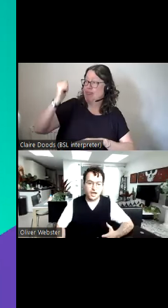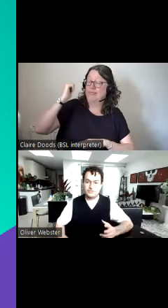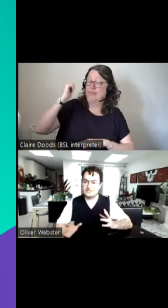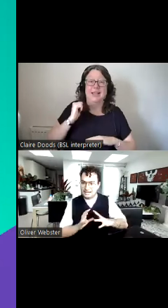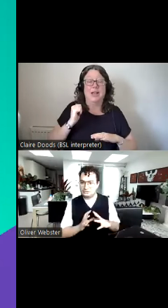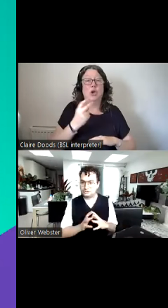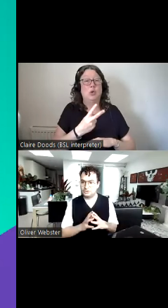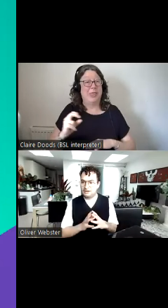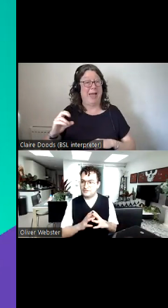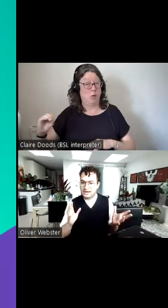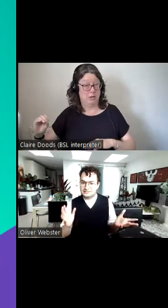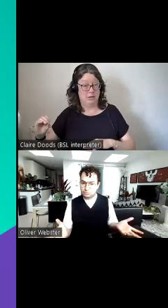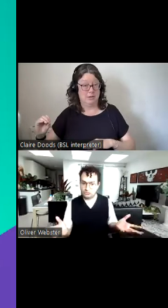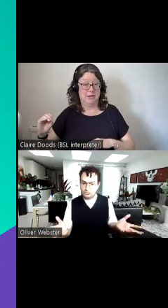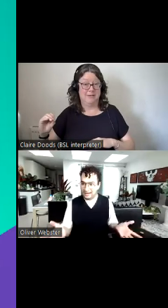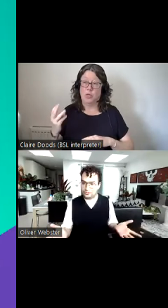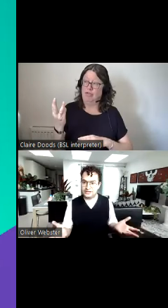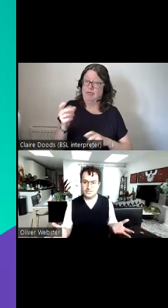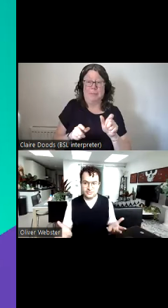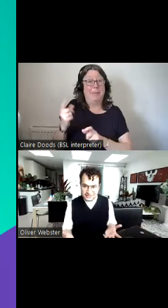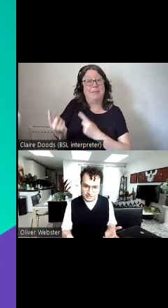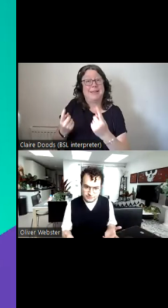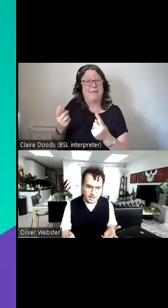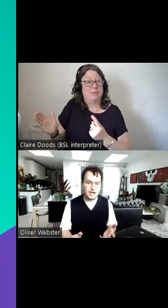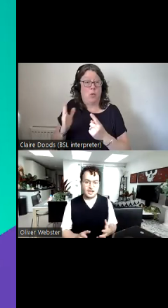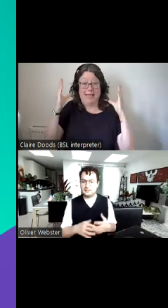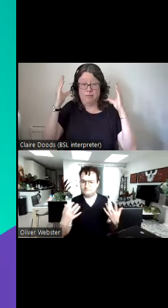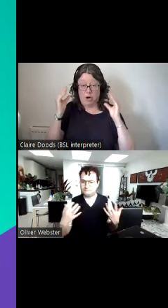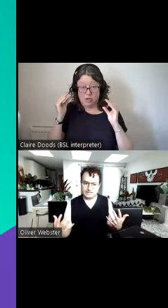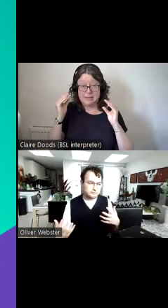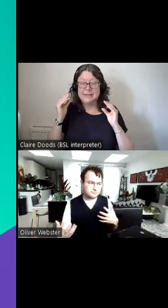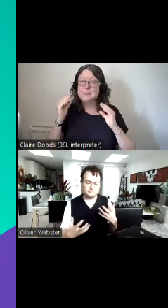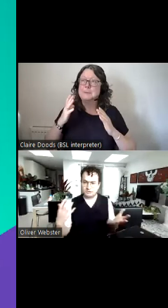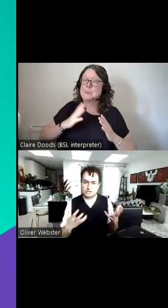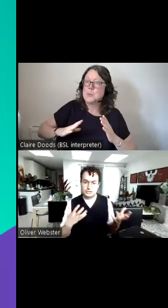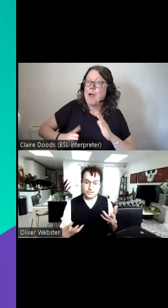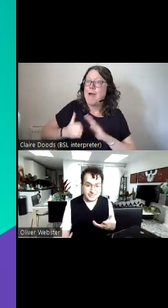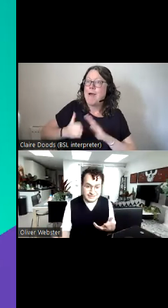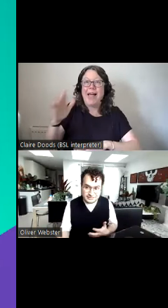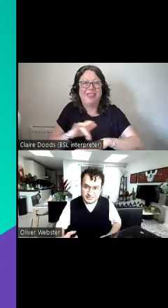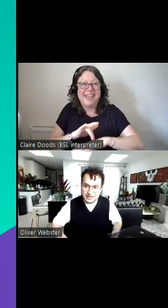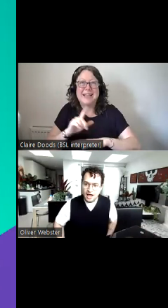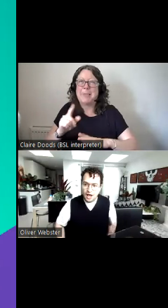They set out to advocate and support captioning in theater. They felt that they couldn't really enjoy the theater.